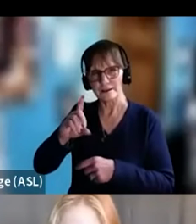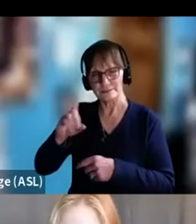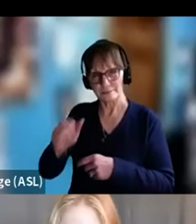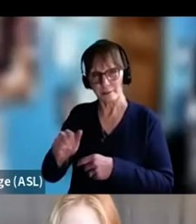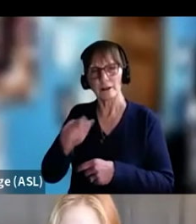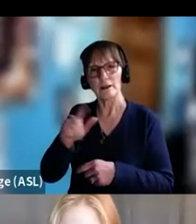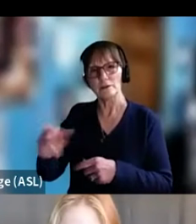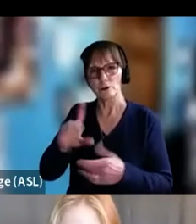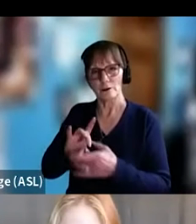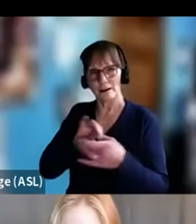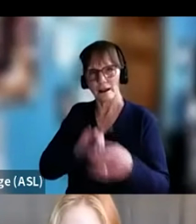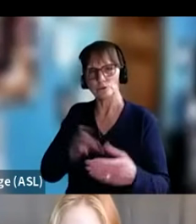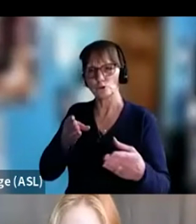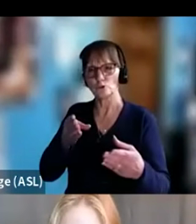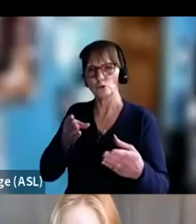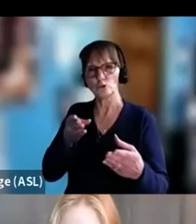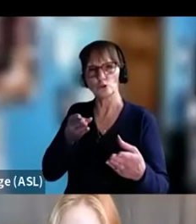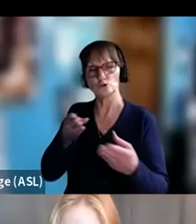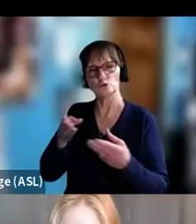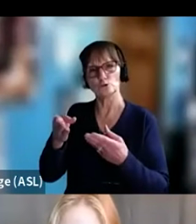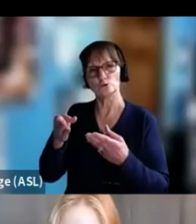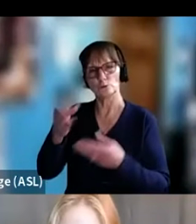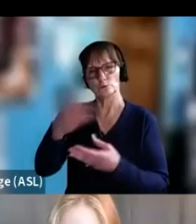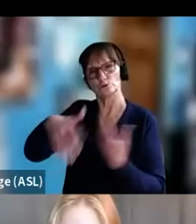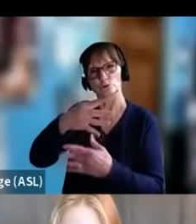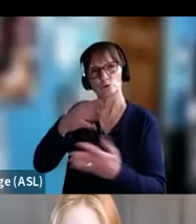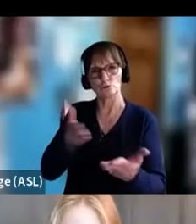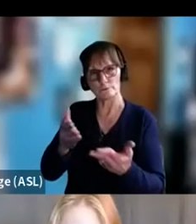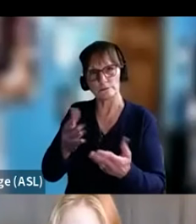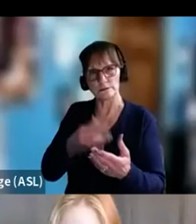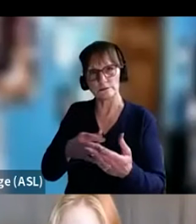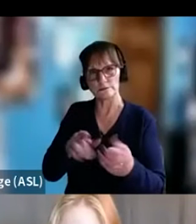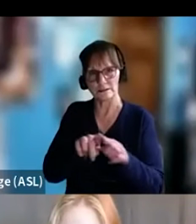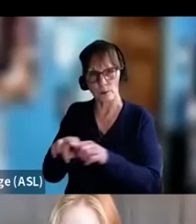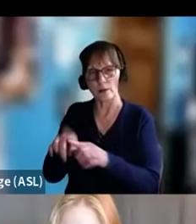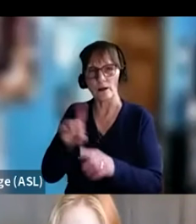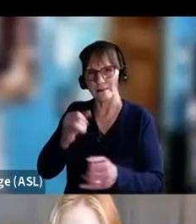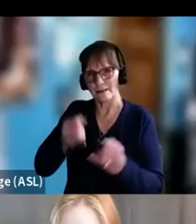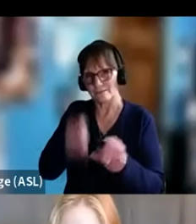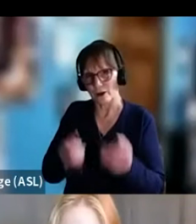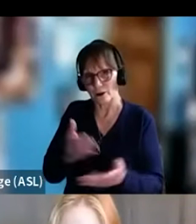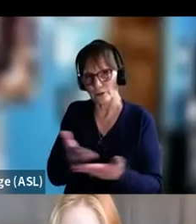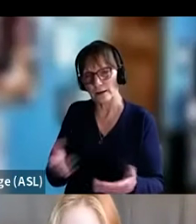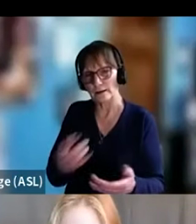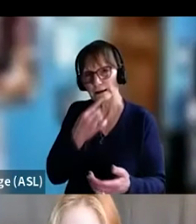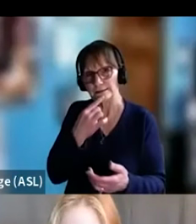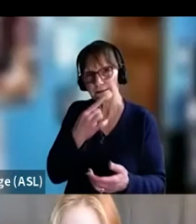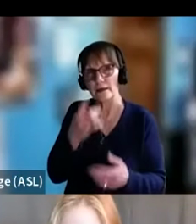to social services in the community as well. And then the final thing I think that I could say that is very promising